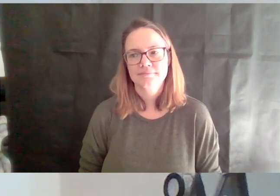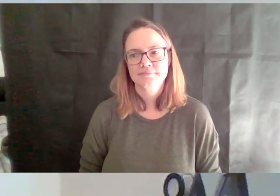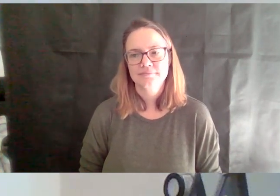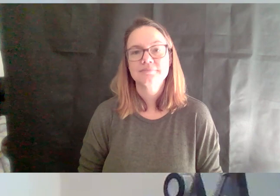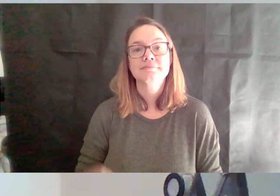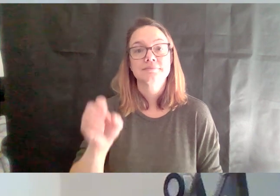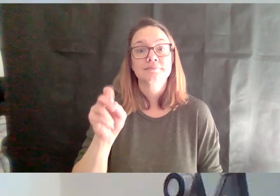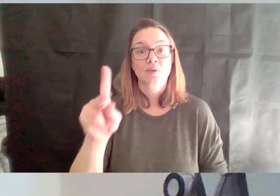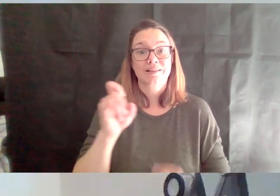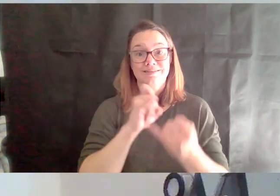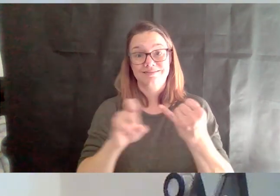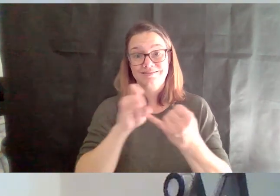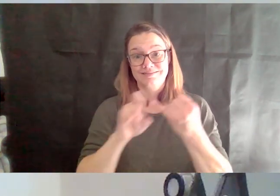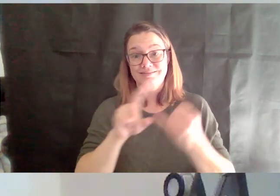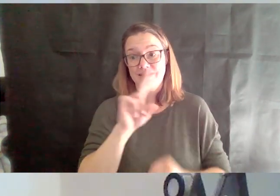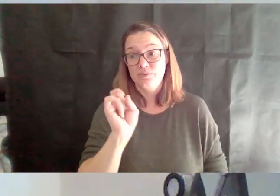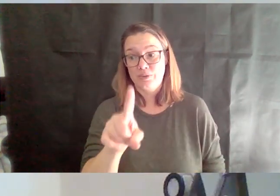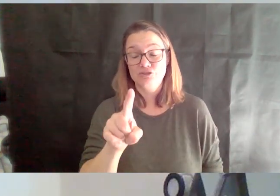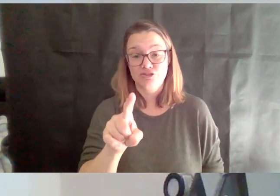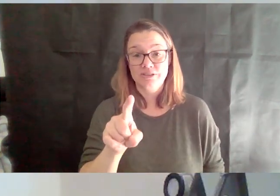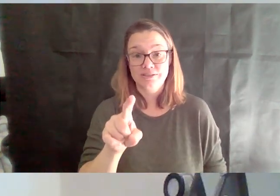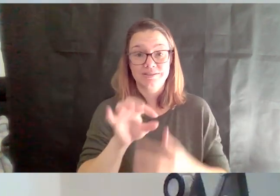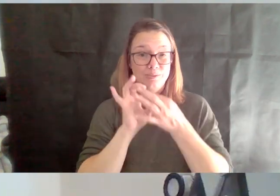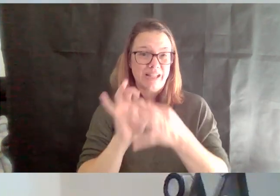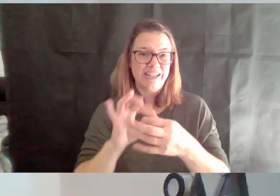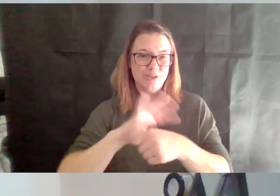OK. And our last question, speaking of COVID-19,